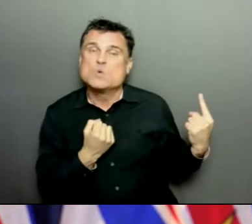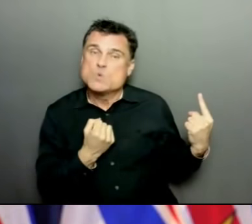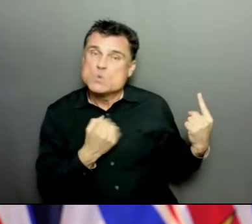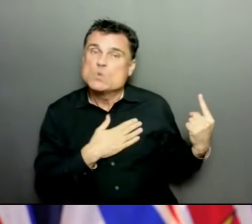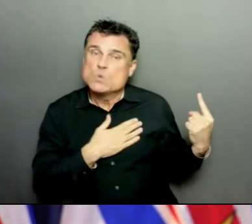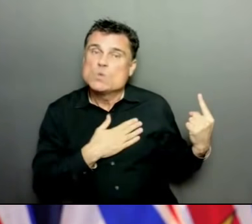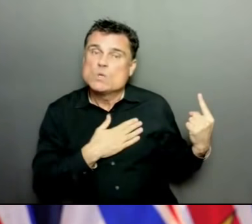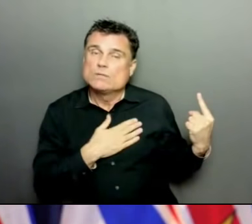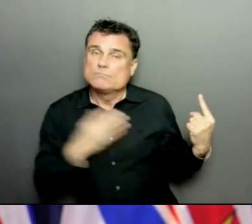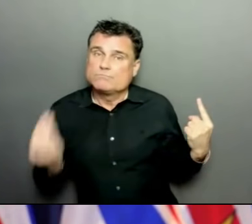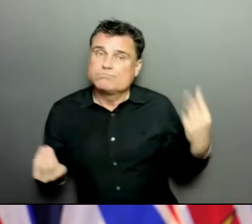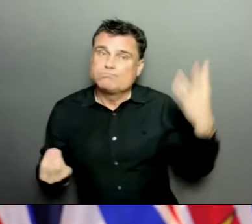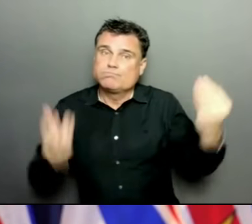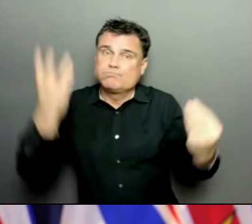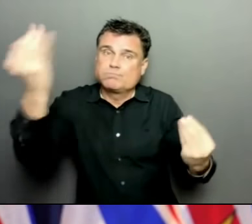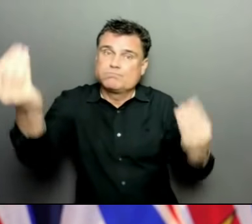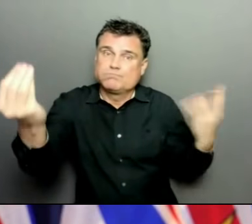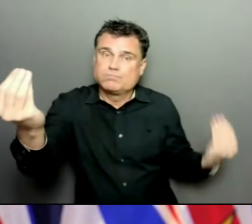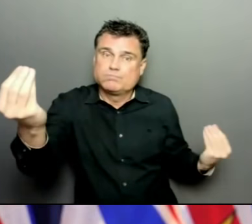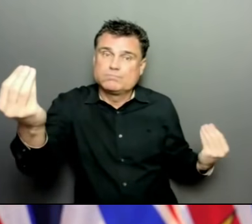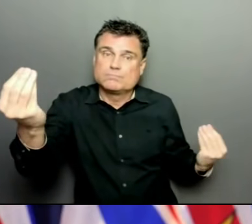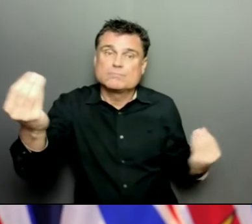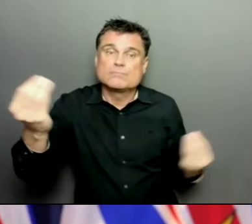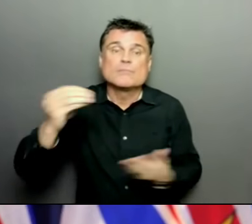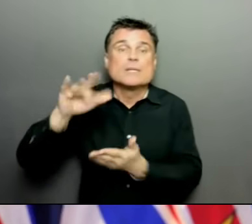in long-term care of transmission of COVID-19